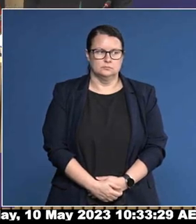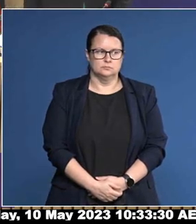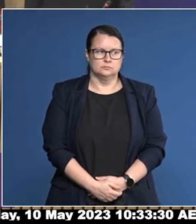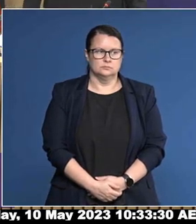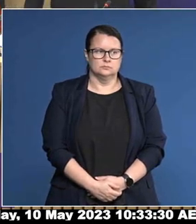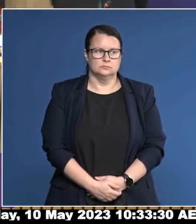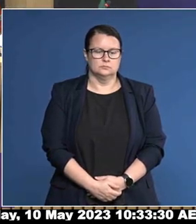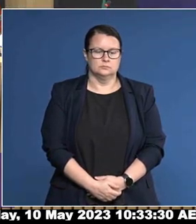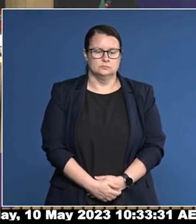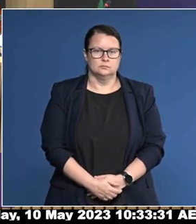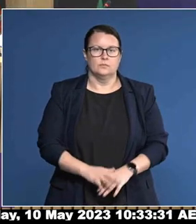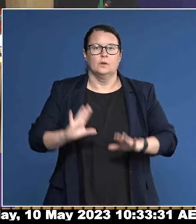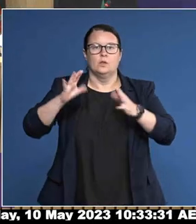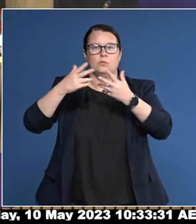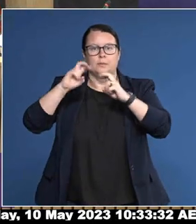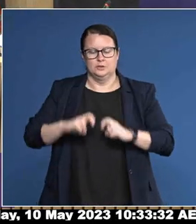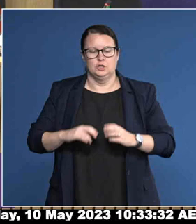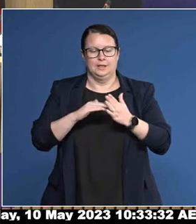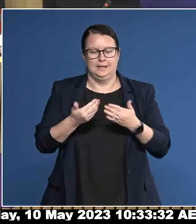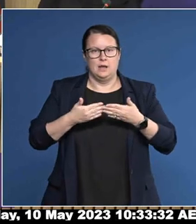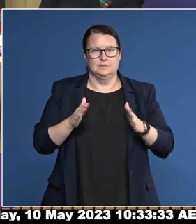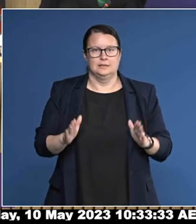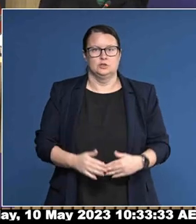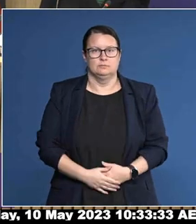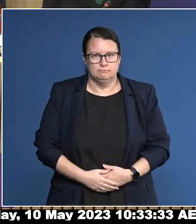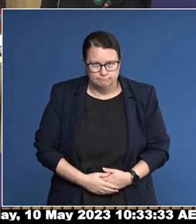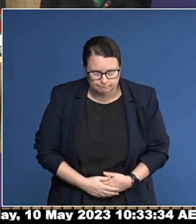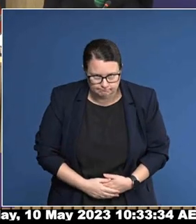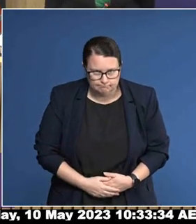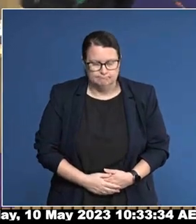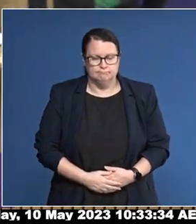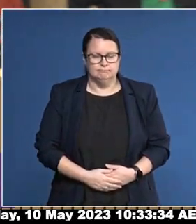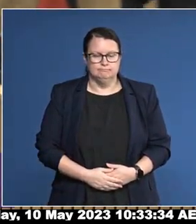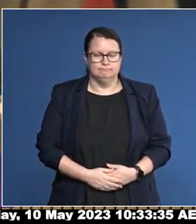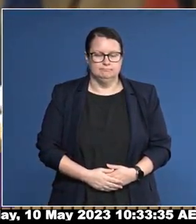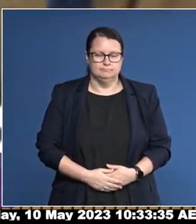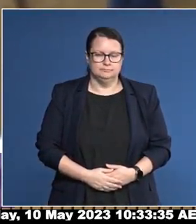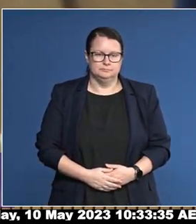The Royal Commission is resumed. COMMISSIONER McEWIN: Yes, Ms Mahony.